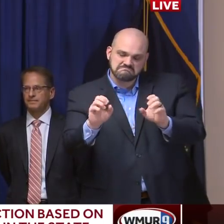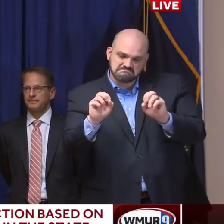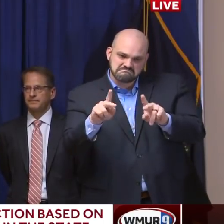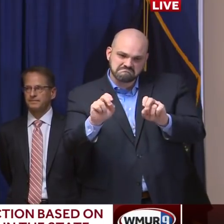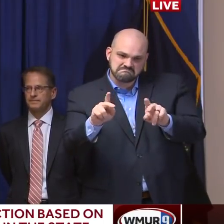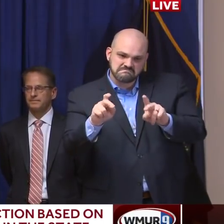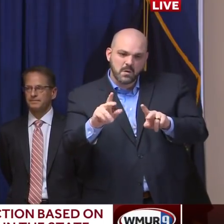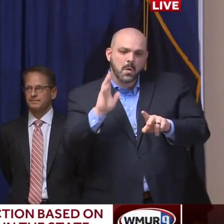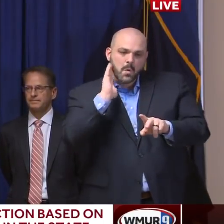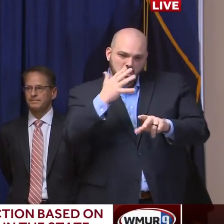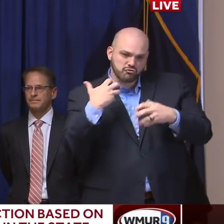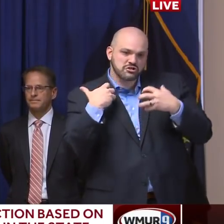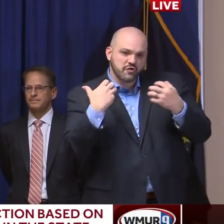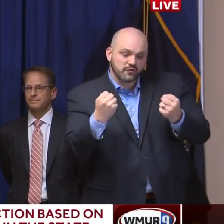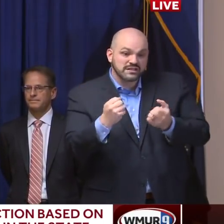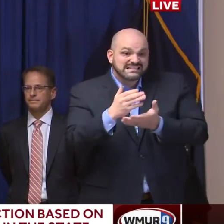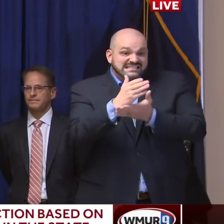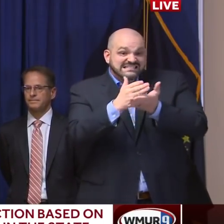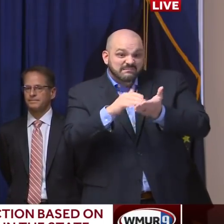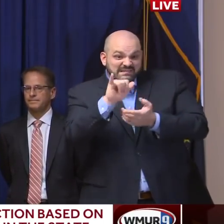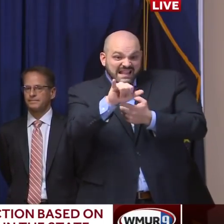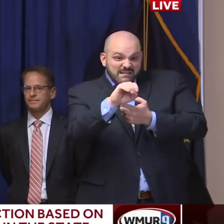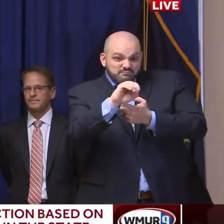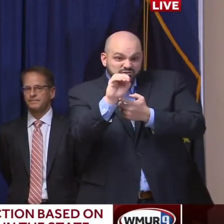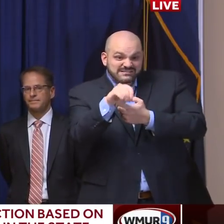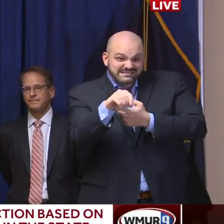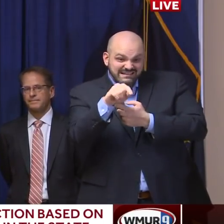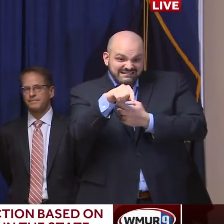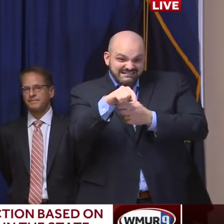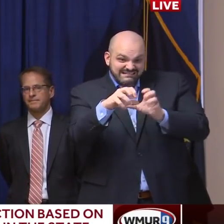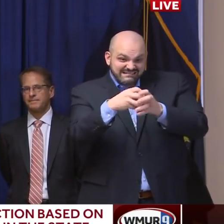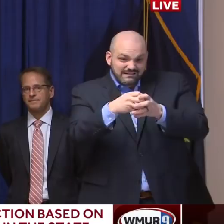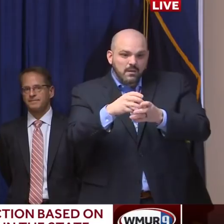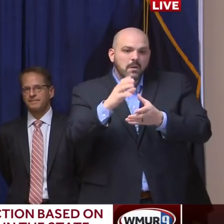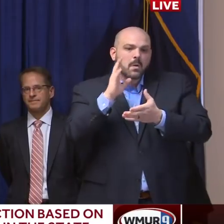MOST PEOPLE ONLY HAVE MILD ILLNESS AND ARE ABLE TO RECOVER.